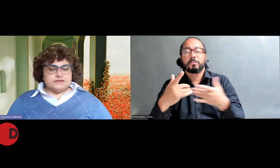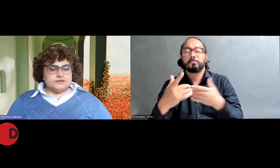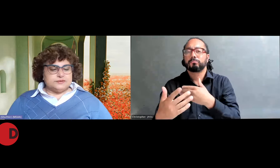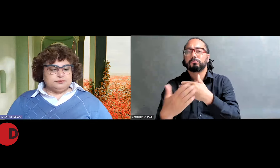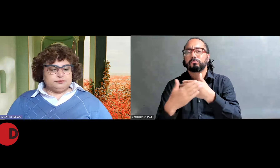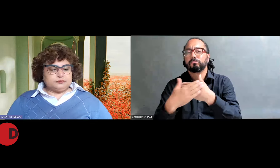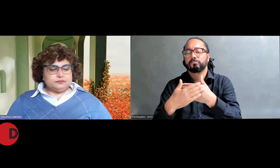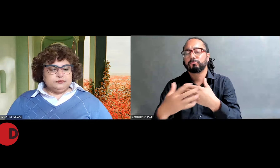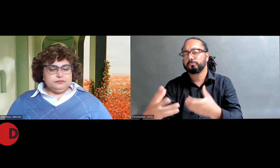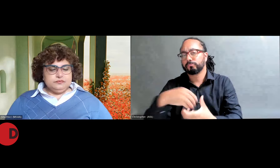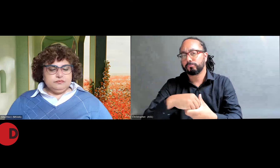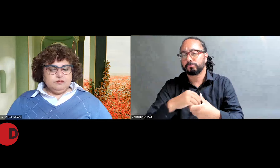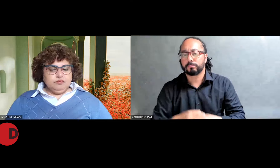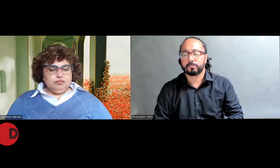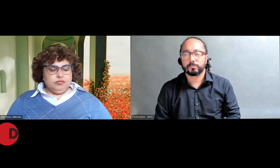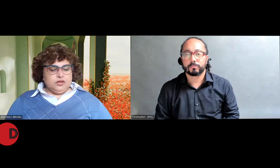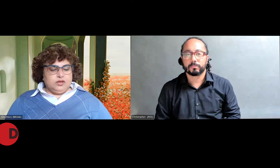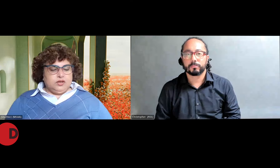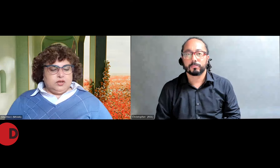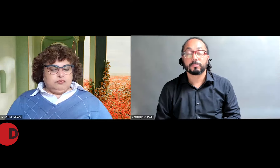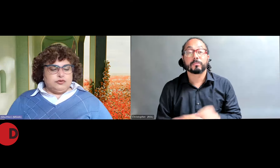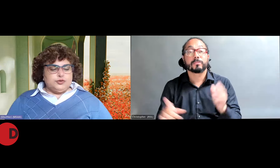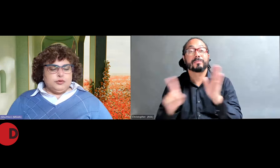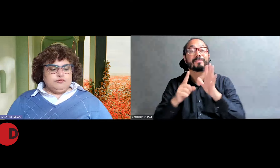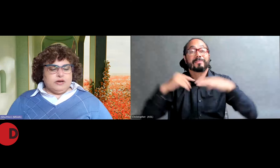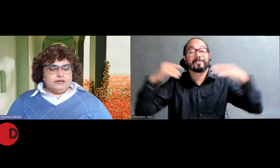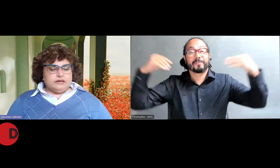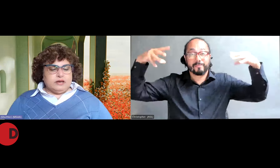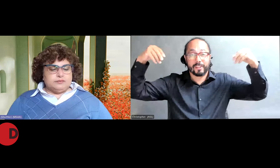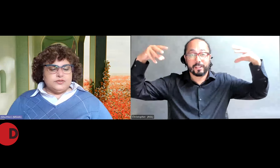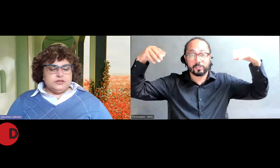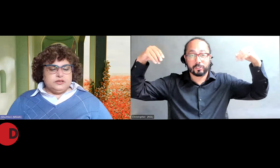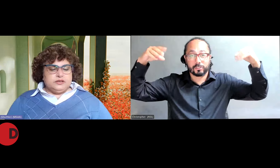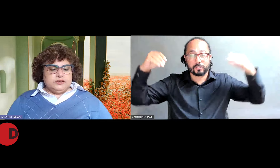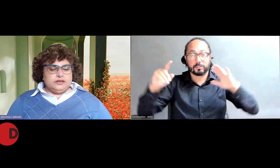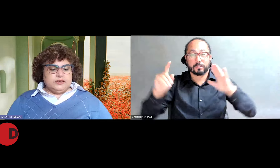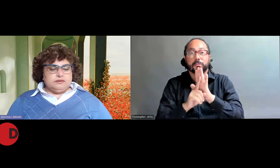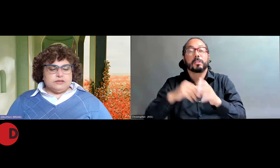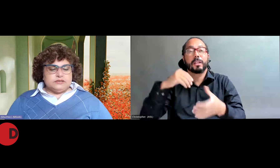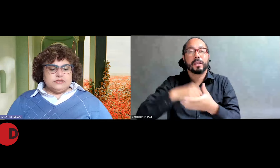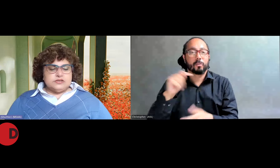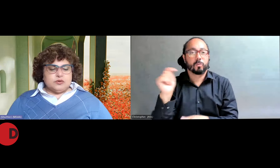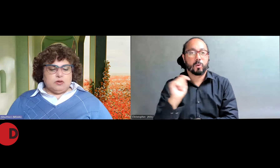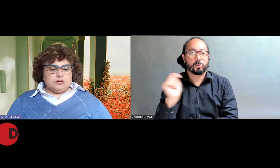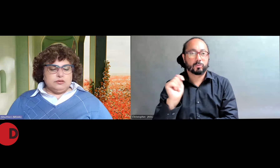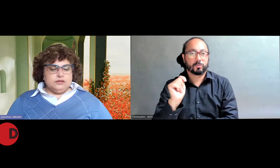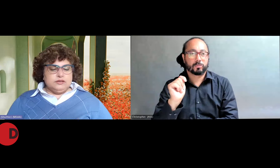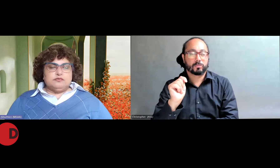3) Visual fire alarms in multi-stall washrooms. To ensure the safety of those who are deaf, deafened, and